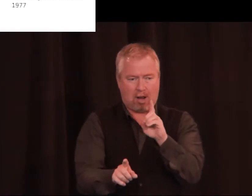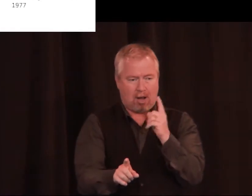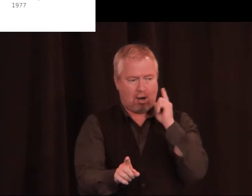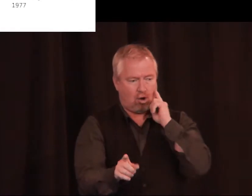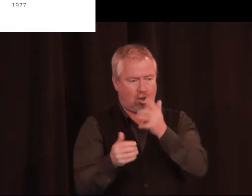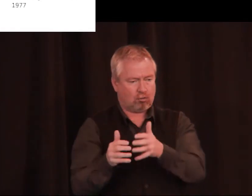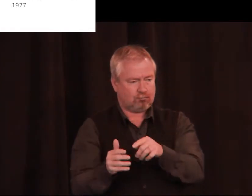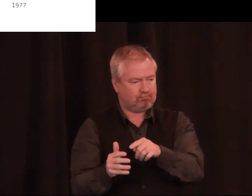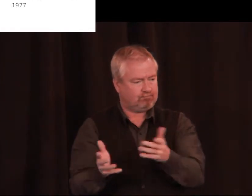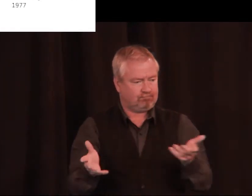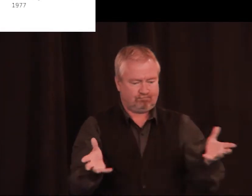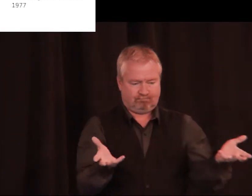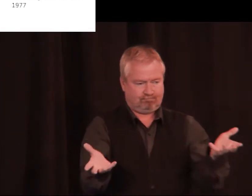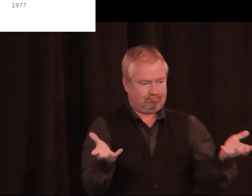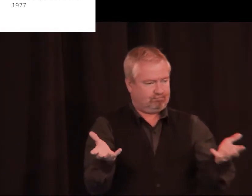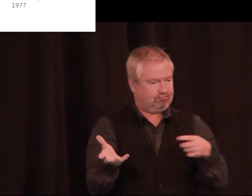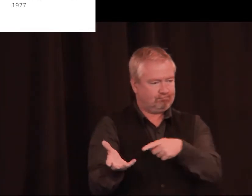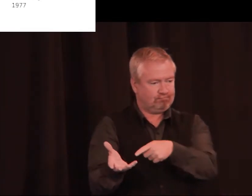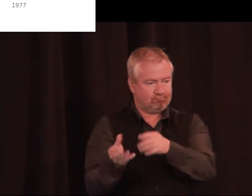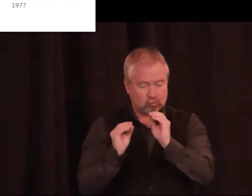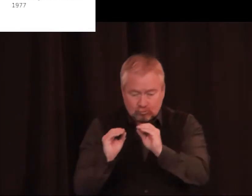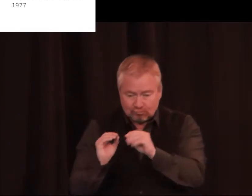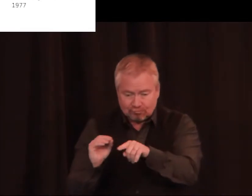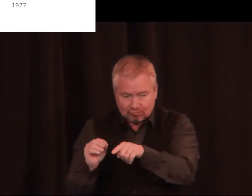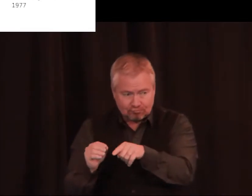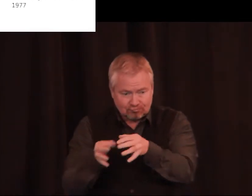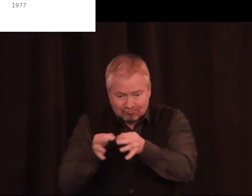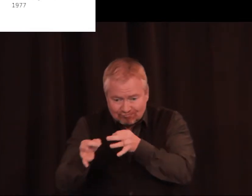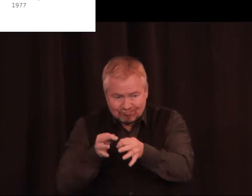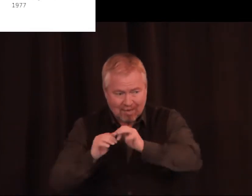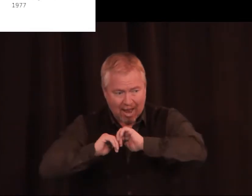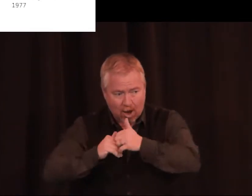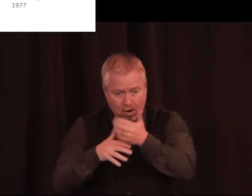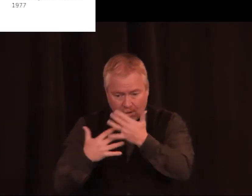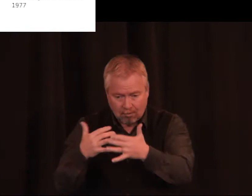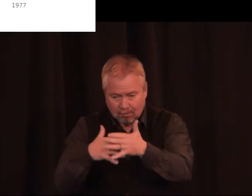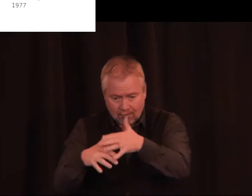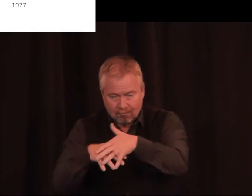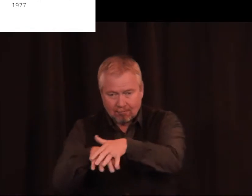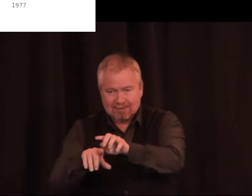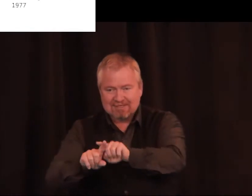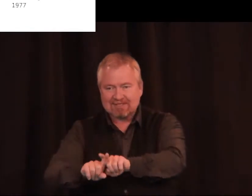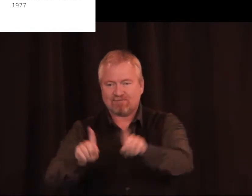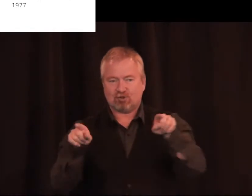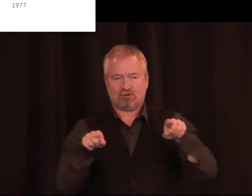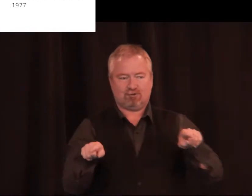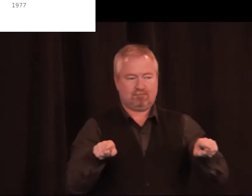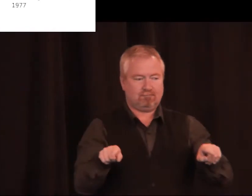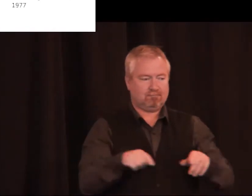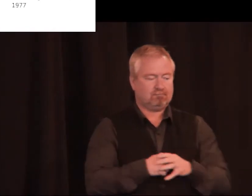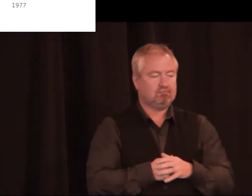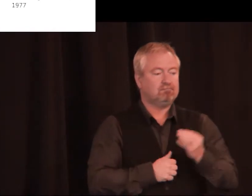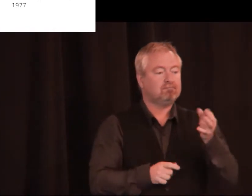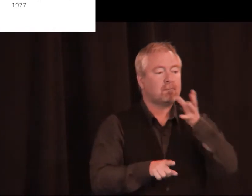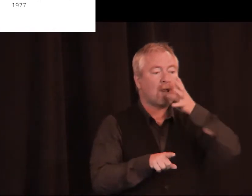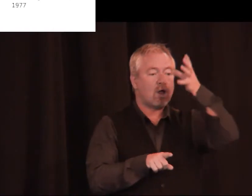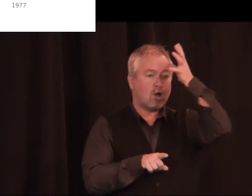A lot of whom are being educated in regular education settings, and who have parents that are using spoken language with them.